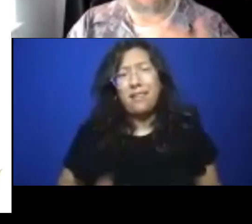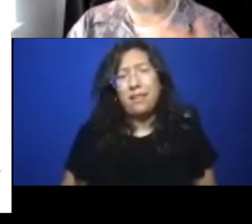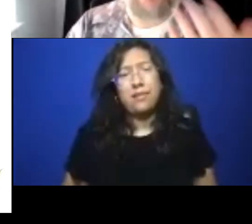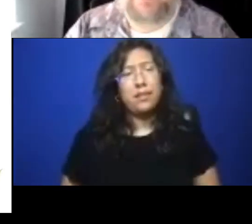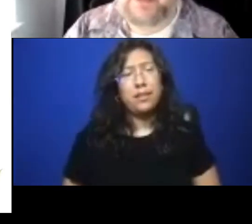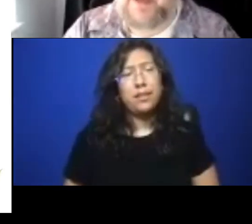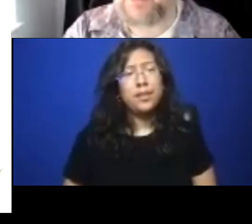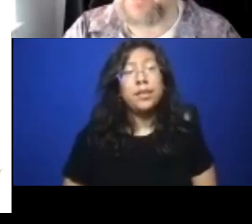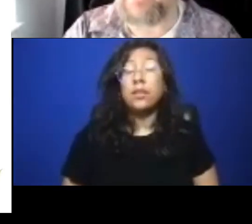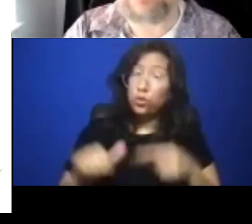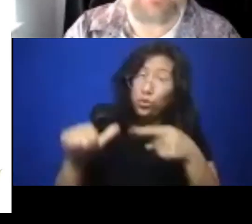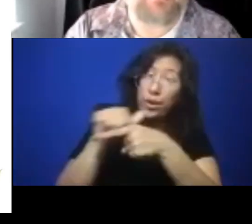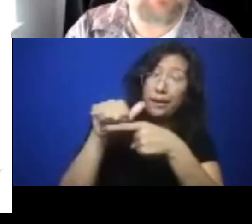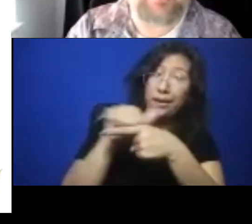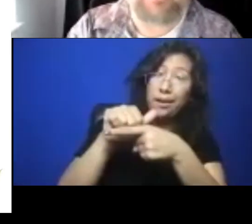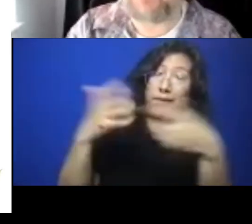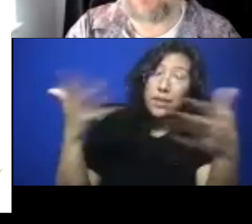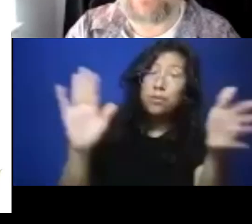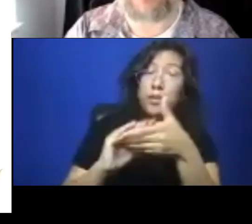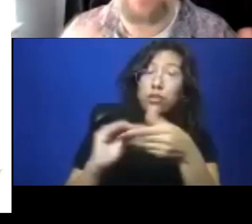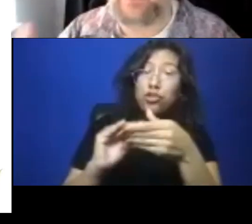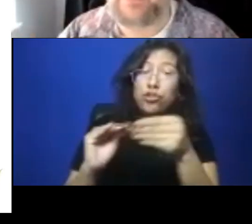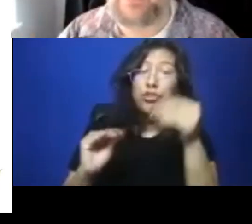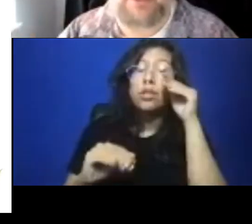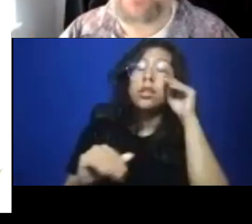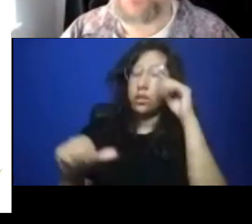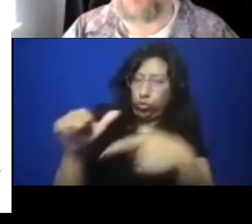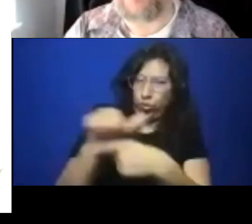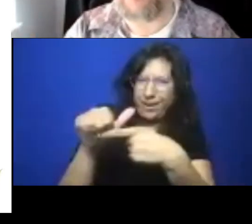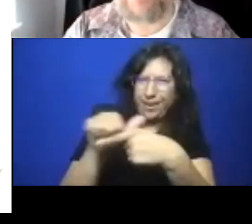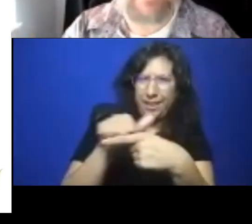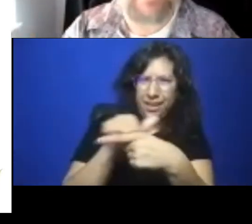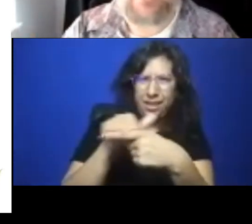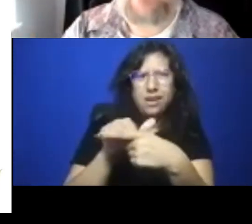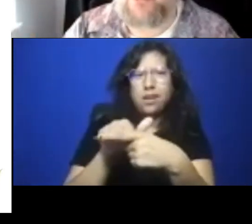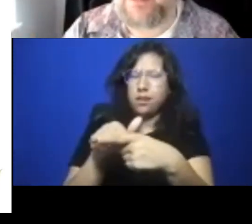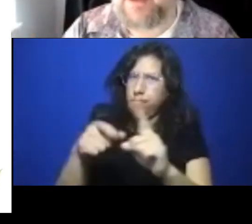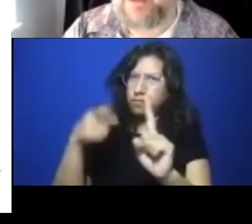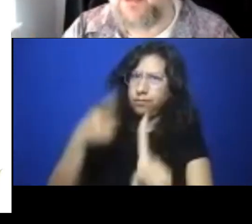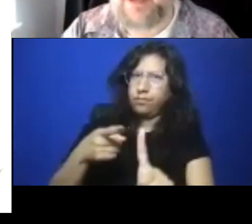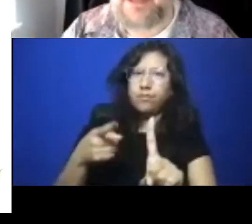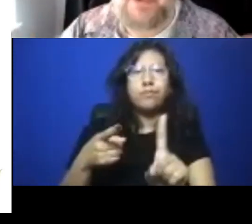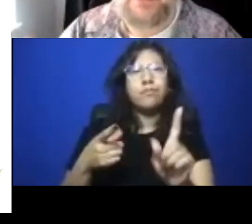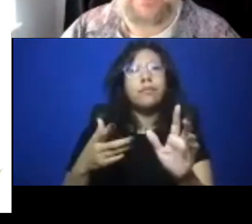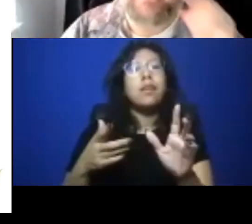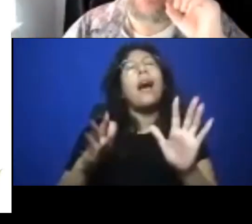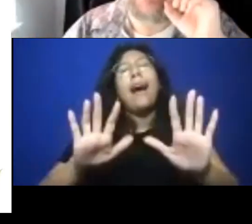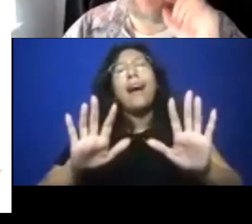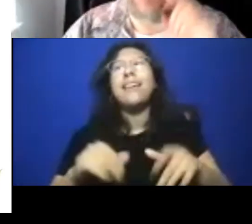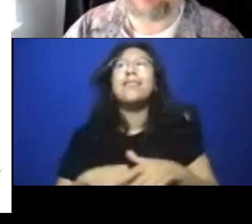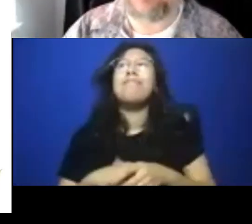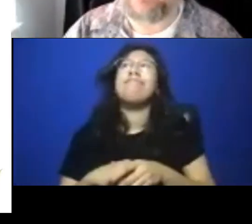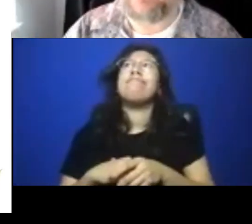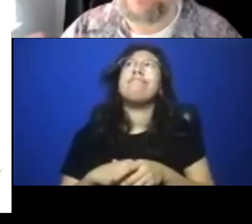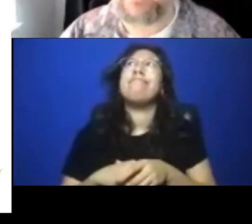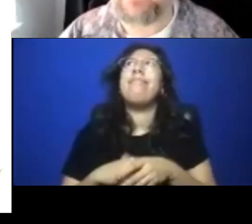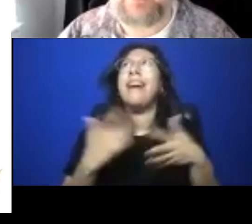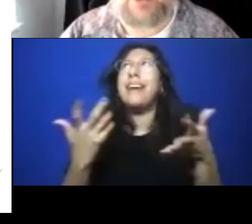So training was mentioned, so training is like those go-to. And it's often a word that I don't want to use because I mean, it seems like a catchphrase.